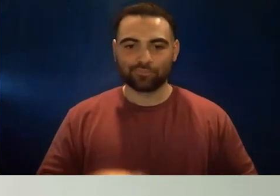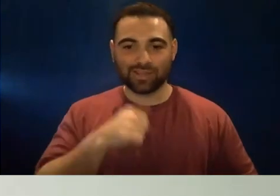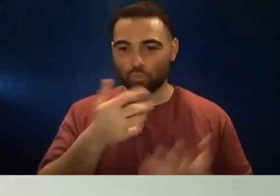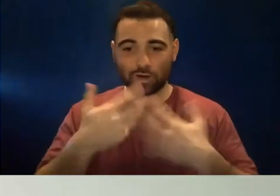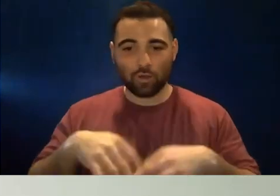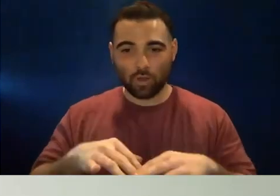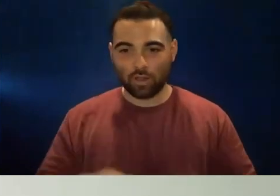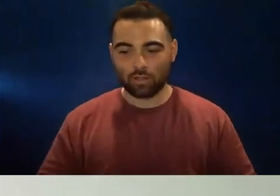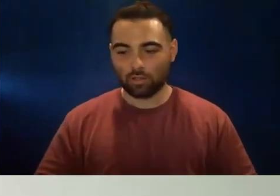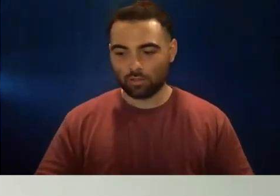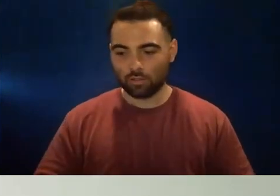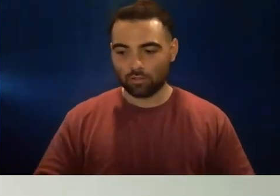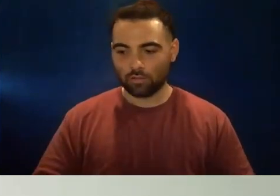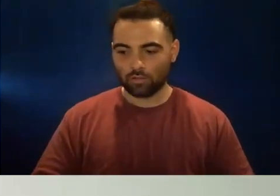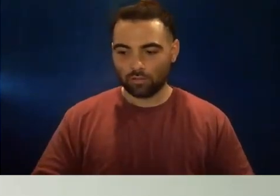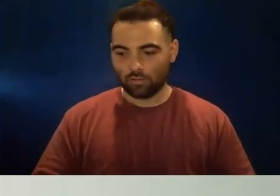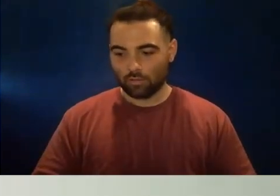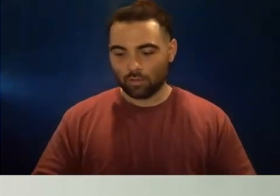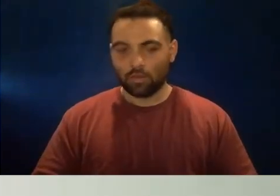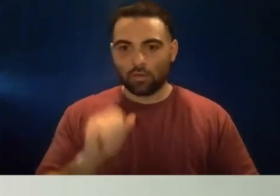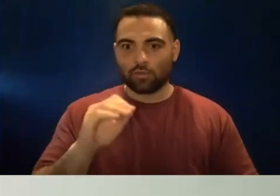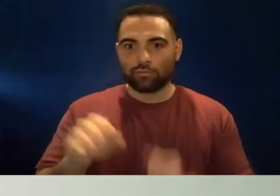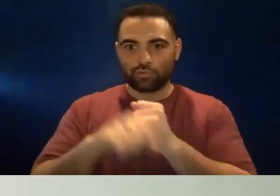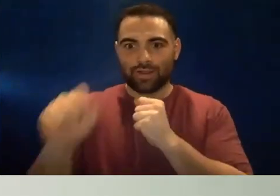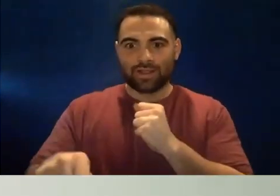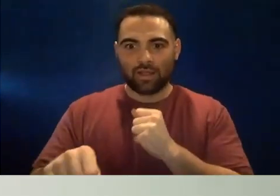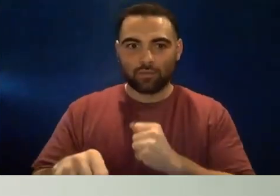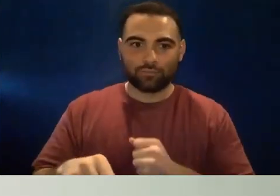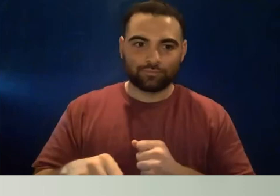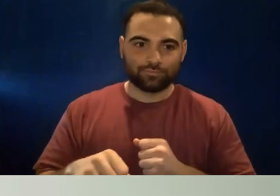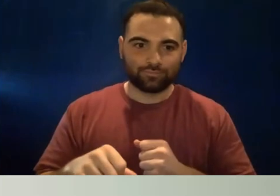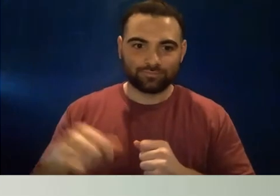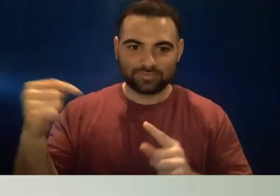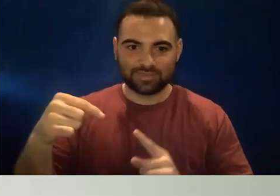So essentially they're just kind of dragging out this negotiation.